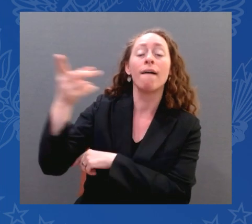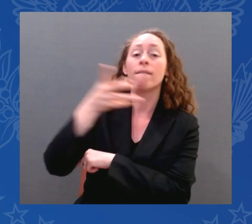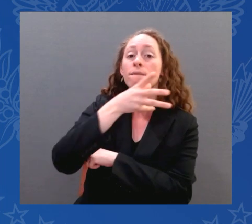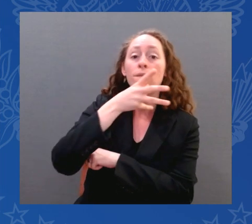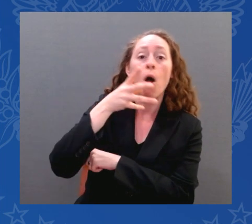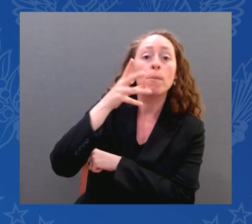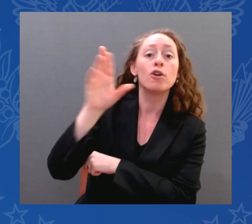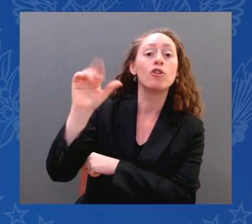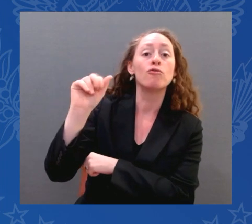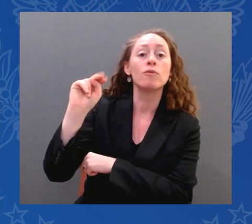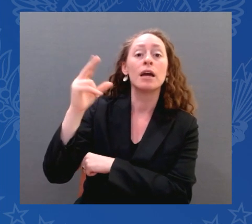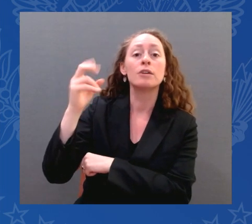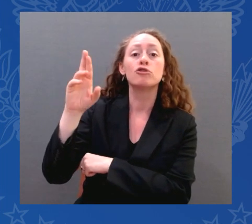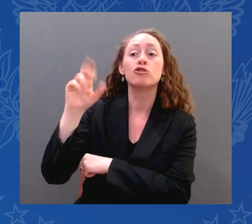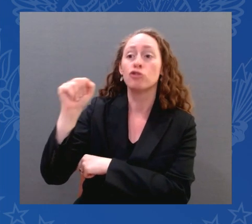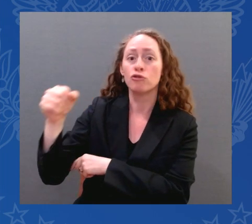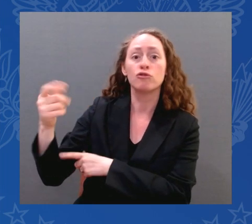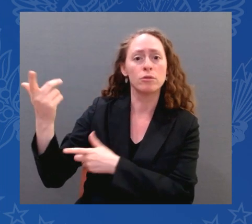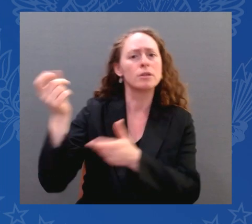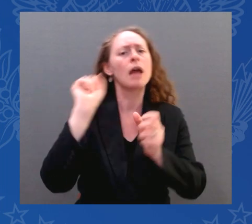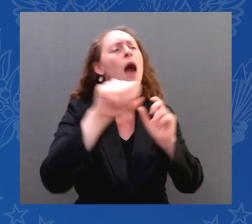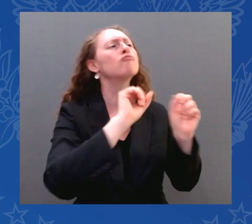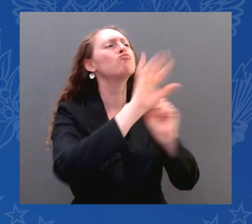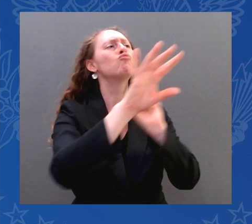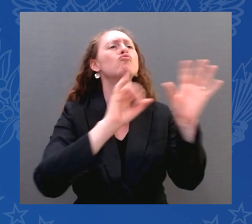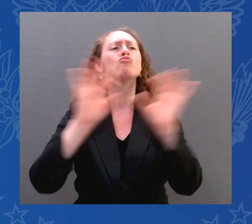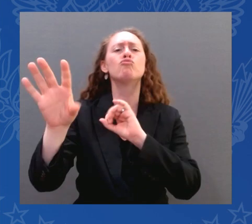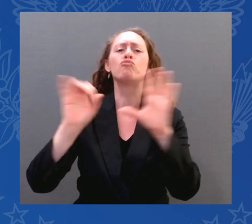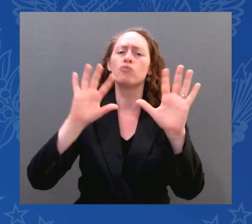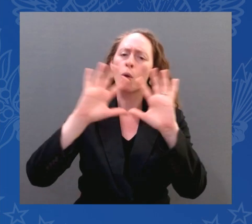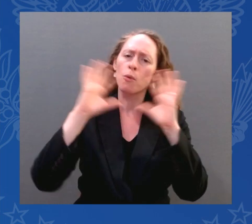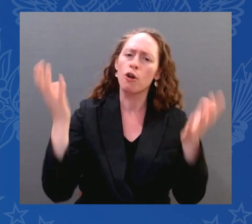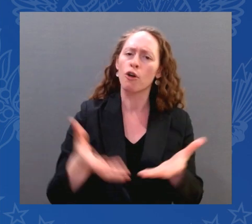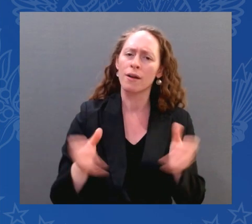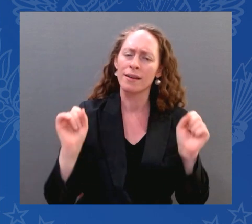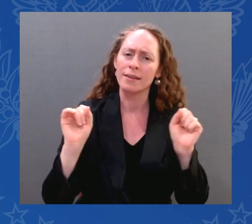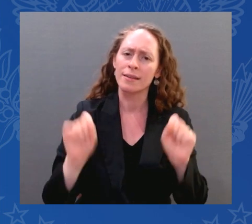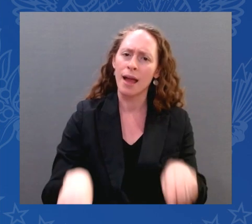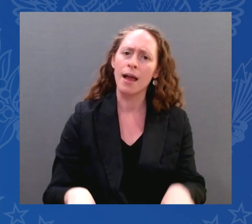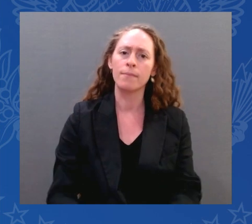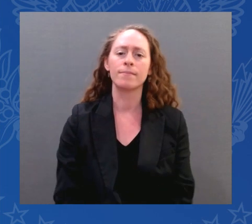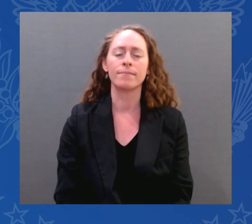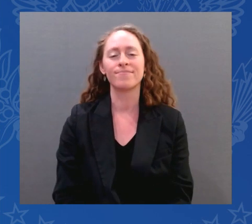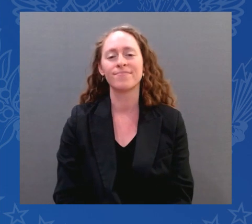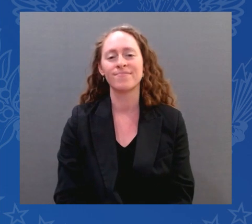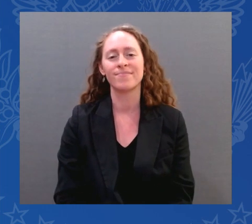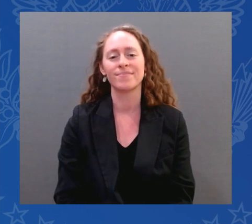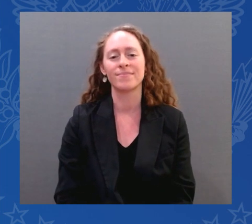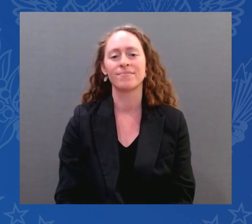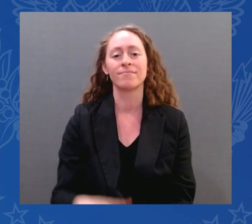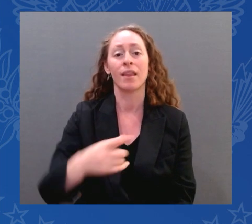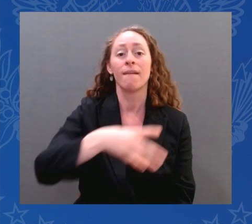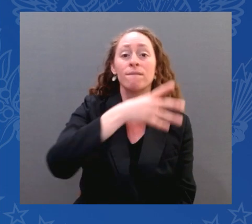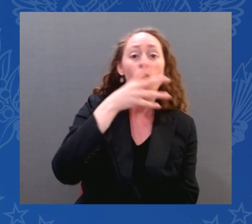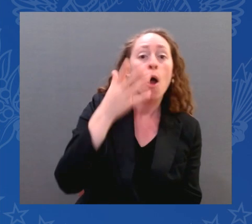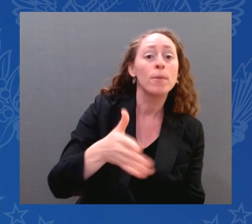we take pride in stocking Americans pantries and addressing the hunger of the world.